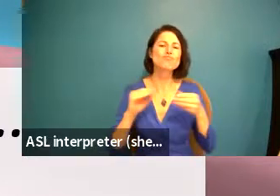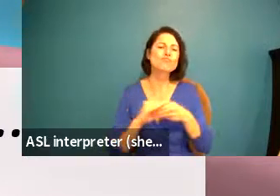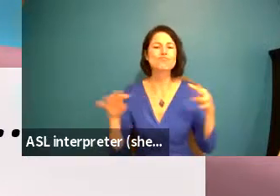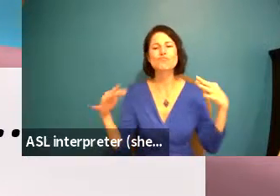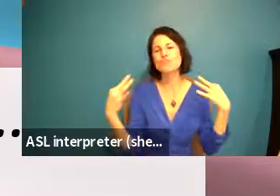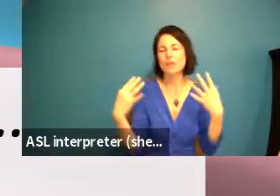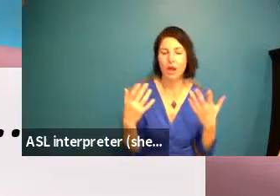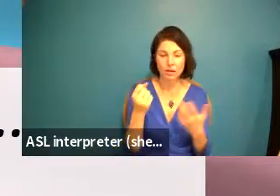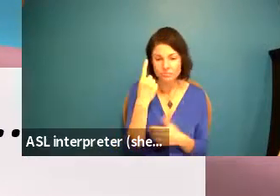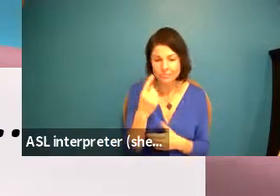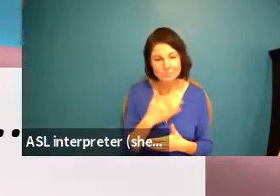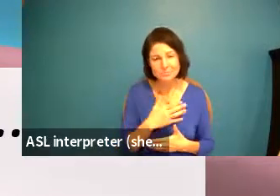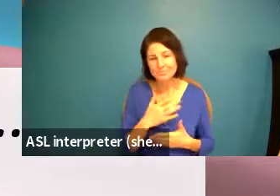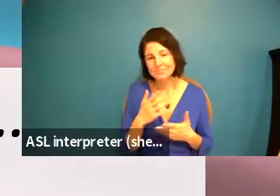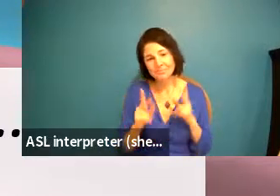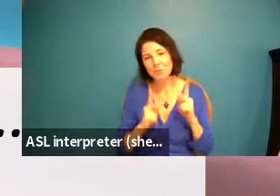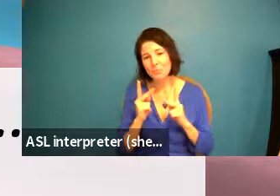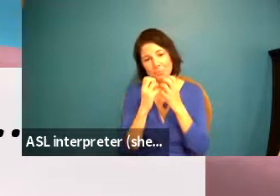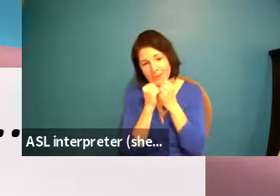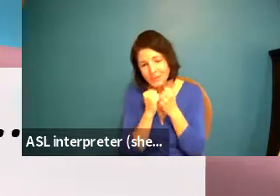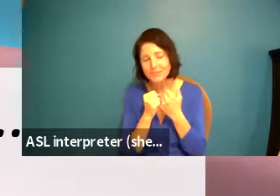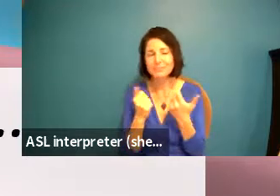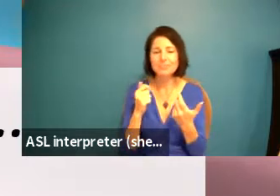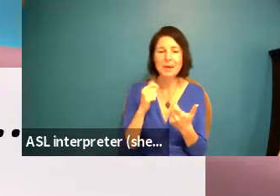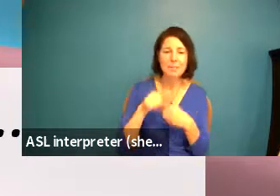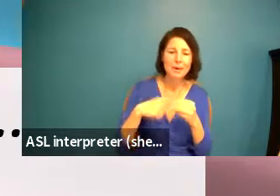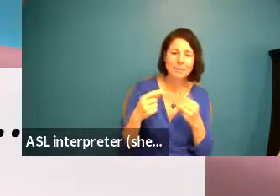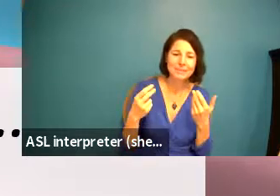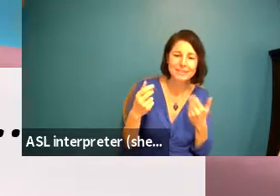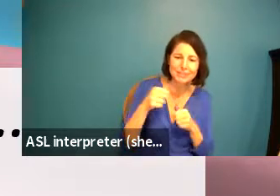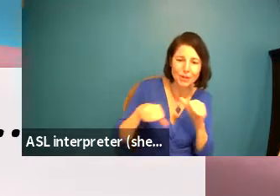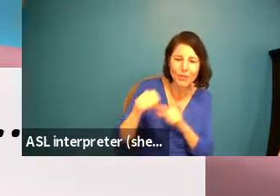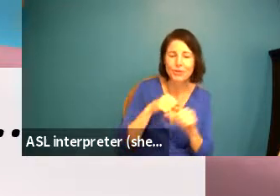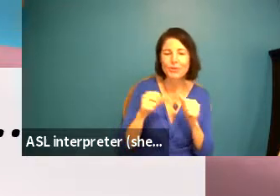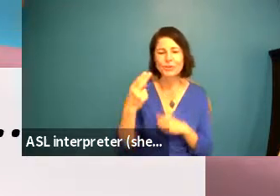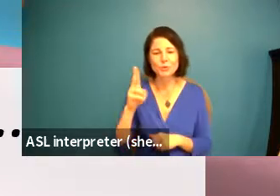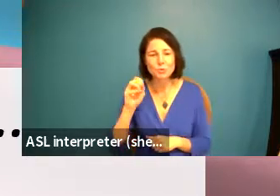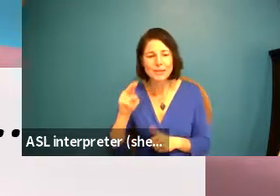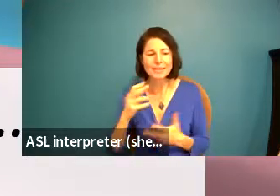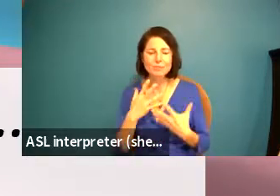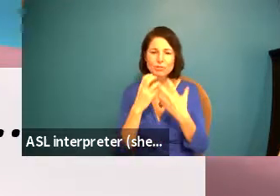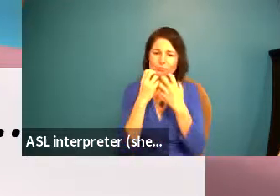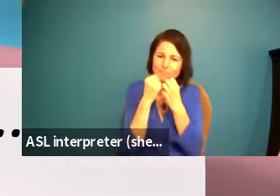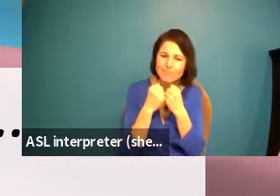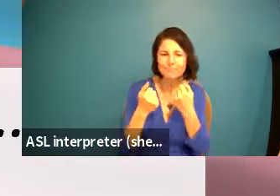passionate about, you know, human beings and humanity. And, and you really want to make the effort to be a good person. And so